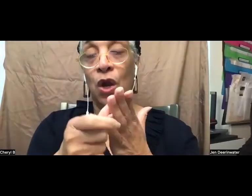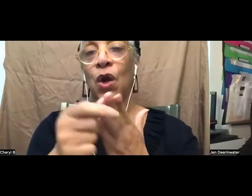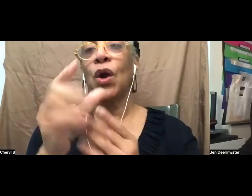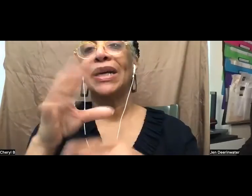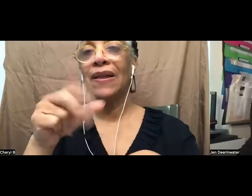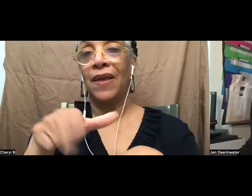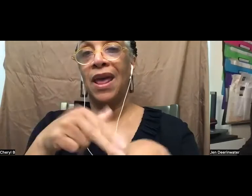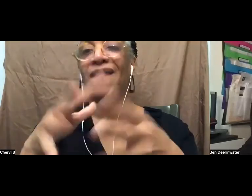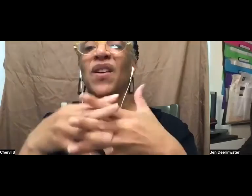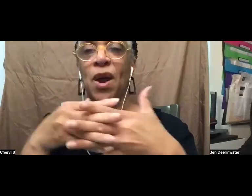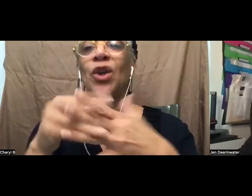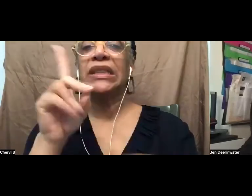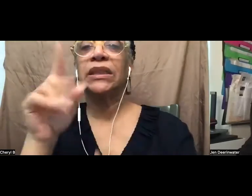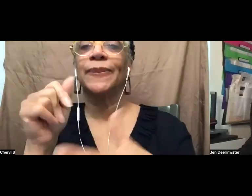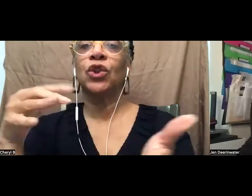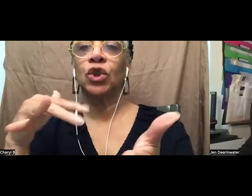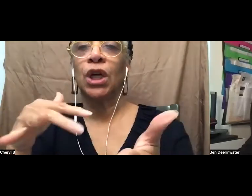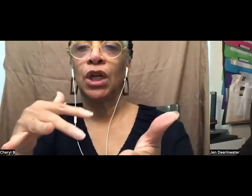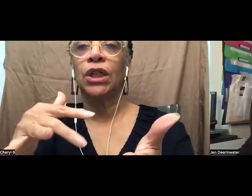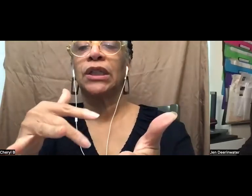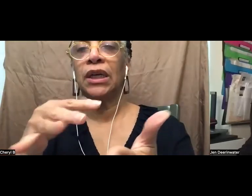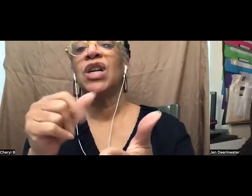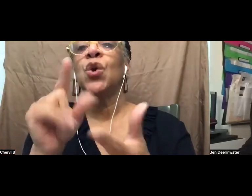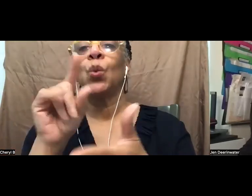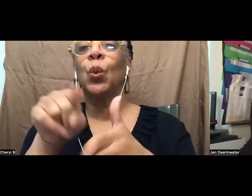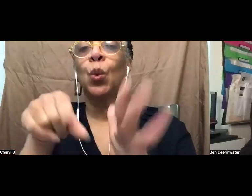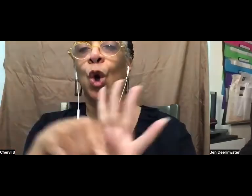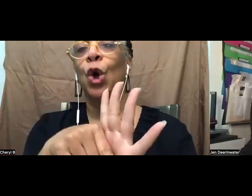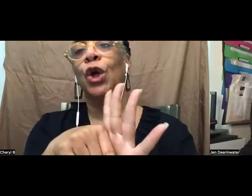of the Disability Studies Quarterly Journal. Those two articles